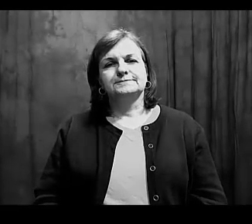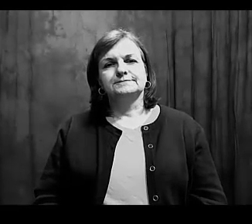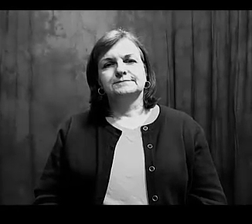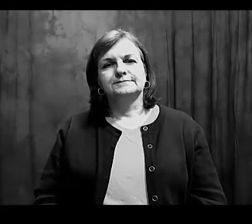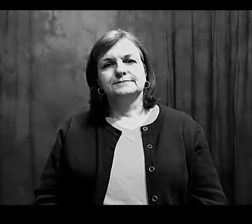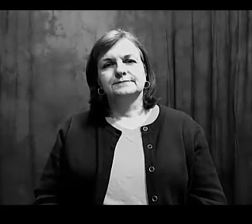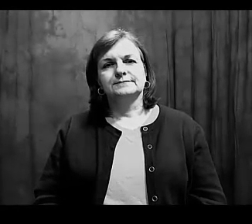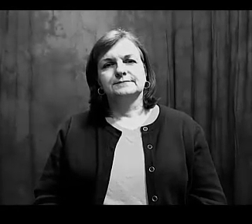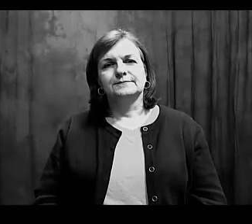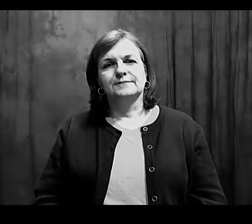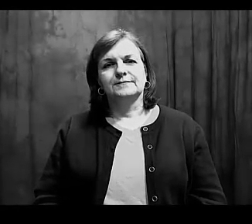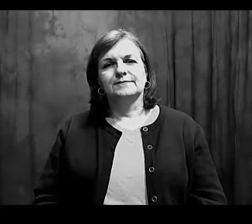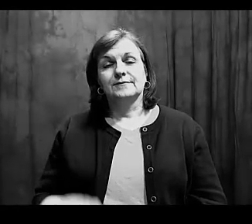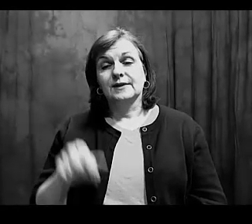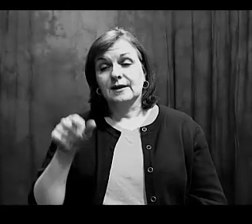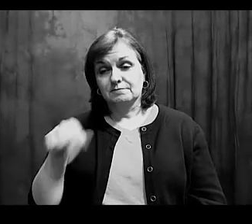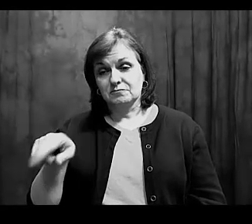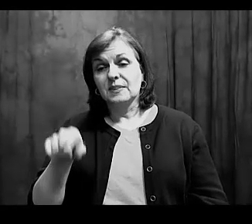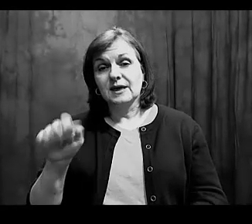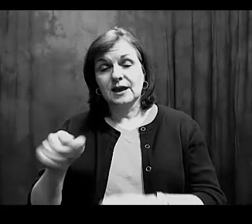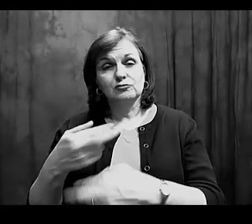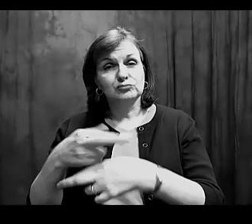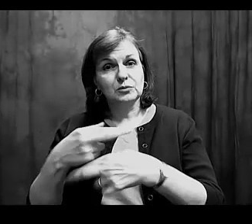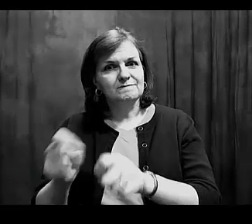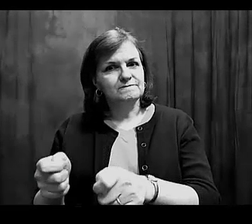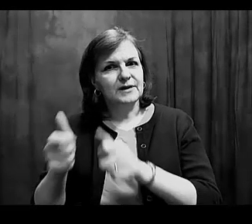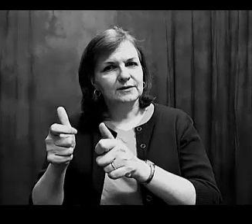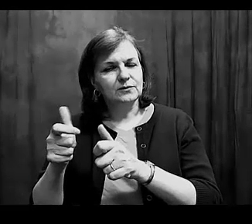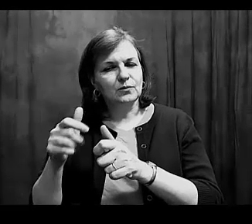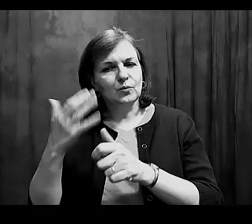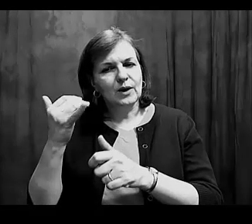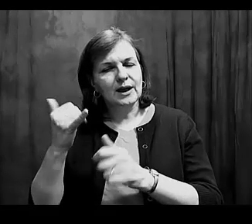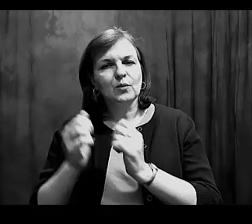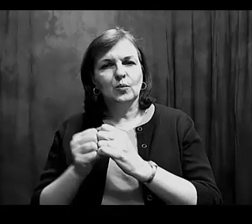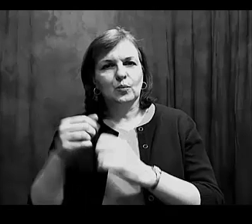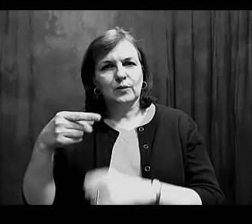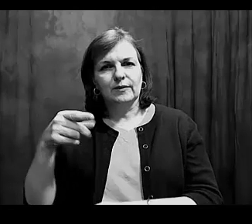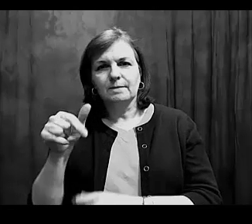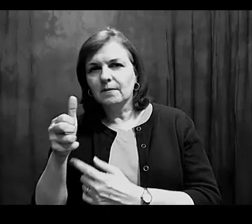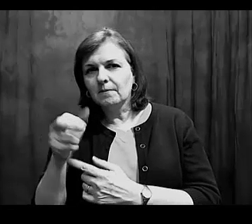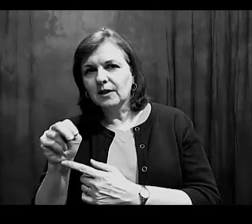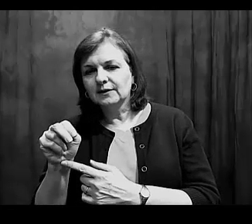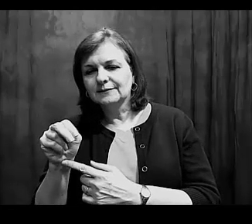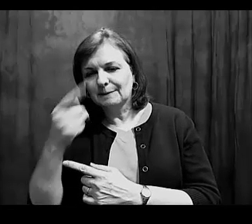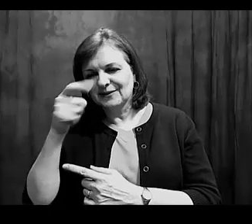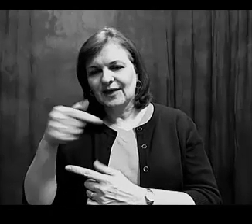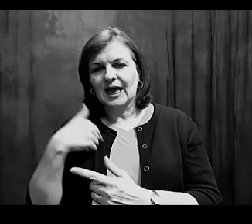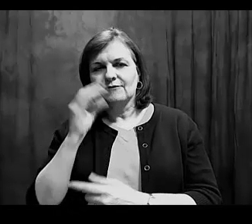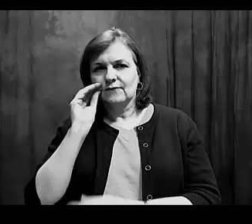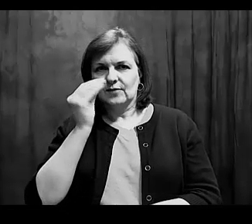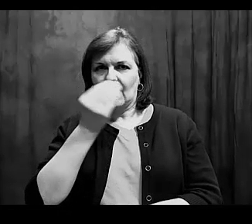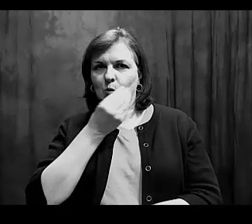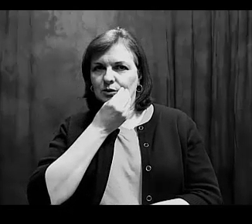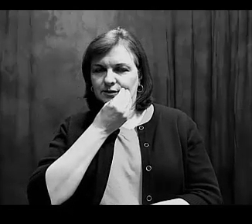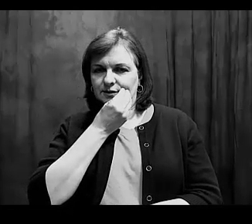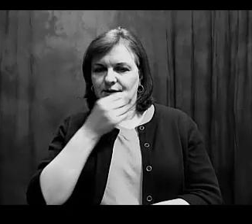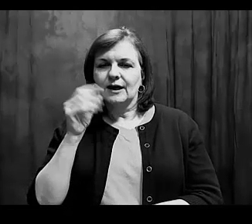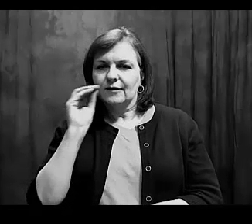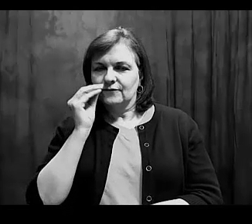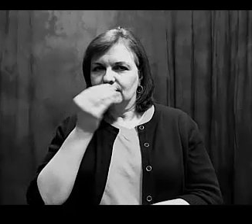the reason they have such high reproductive rates with that pollen is this development of flowers - these flowering plants attract